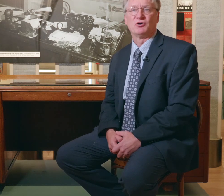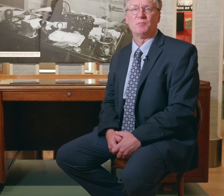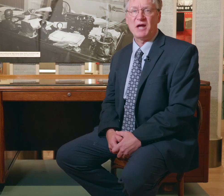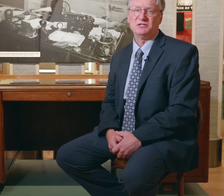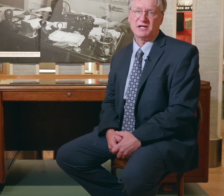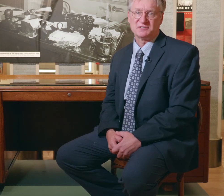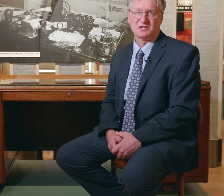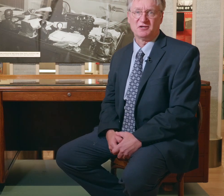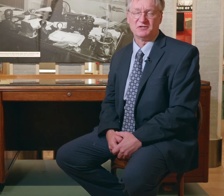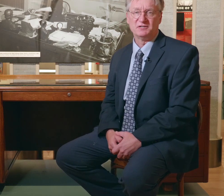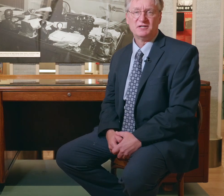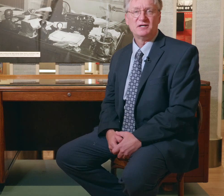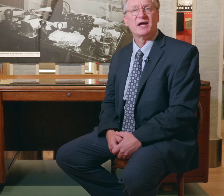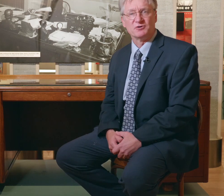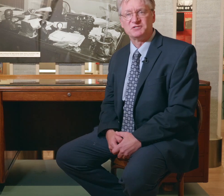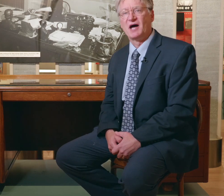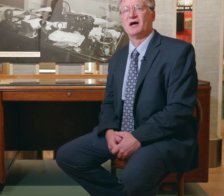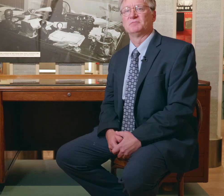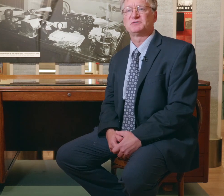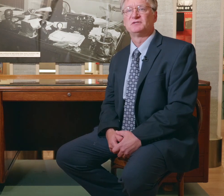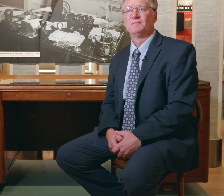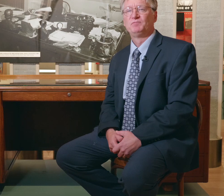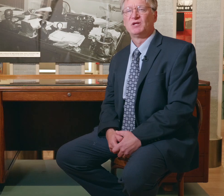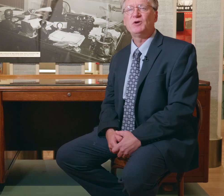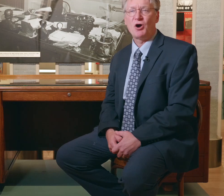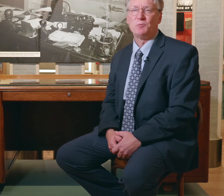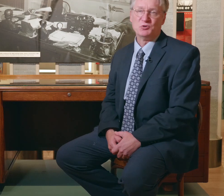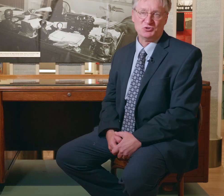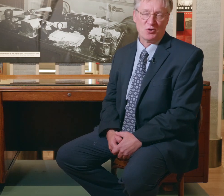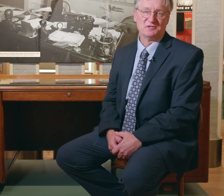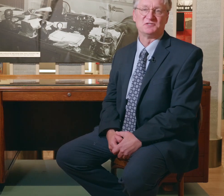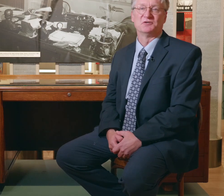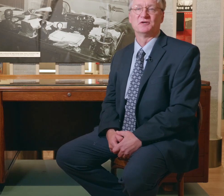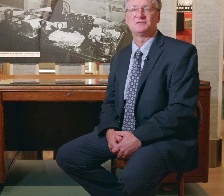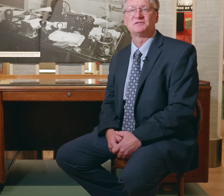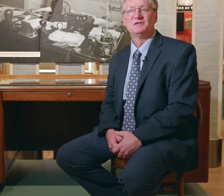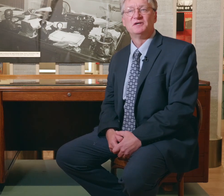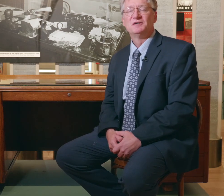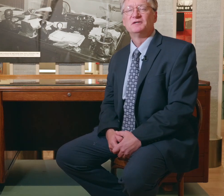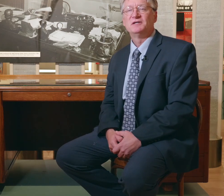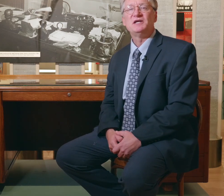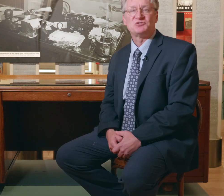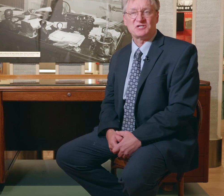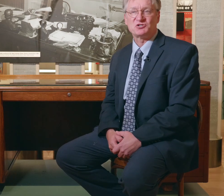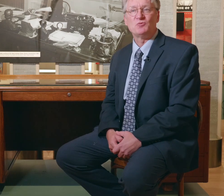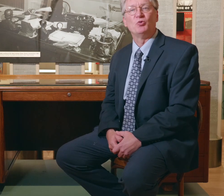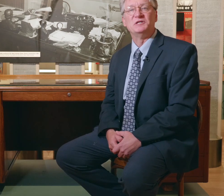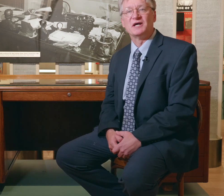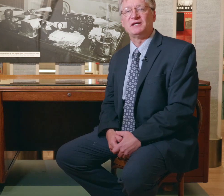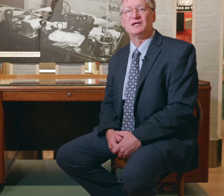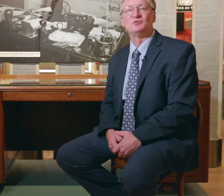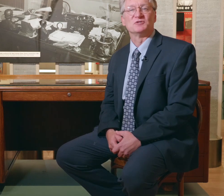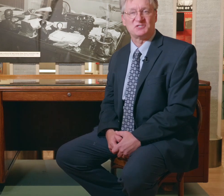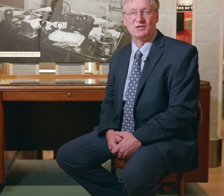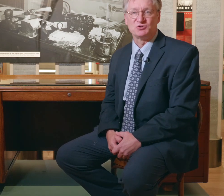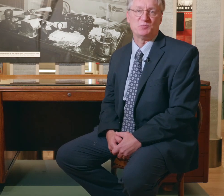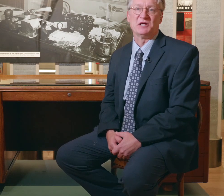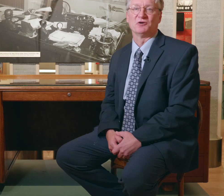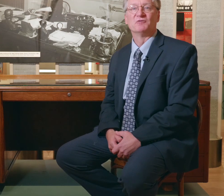her companion, Ann Sullivan; and her times. We hope you enjoy the series. Each session will be dedicated to a single speaker